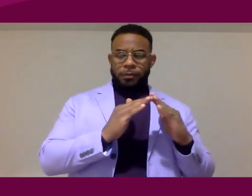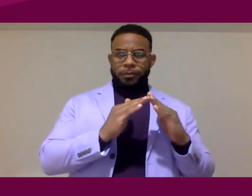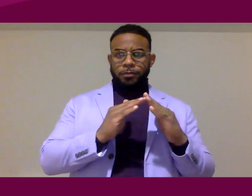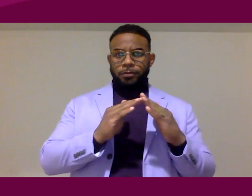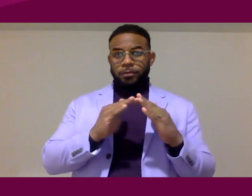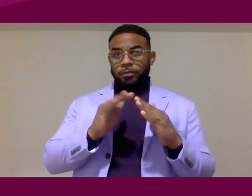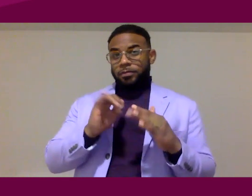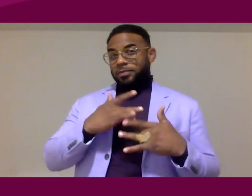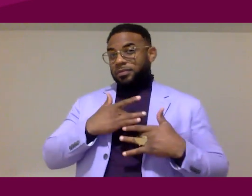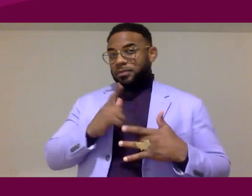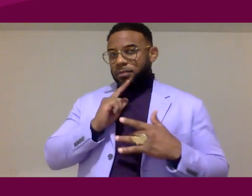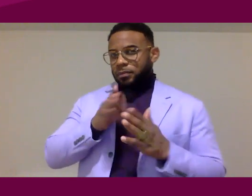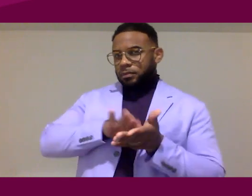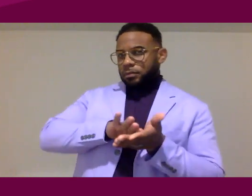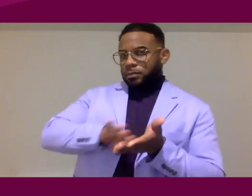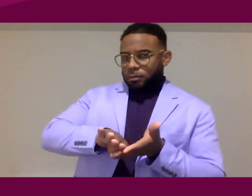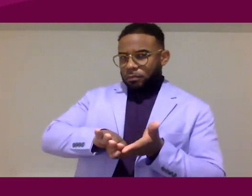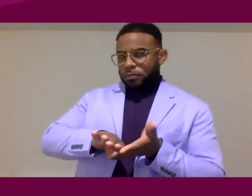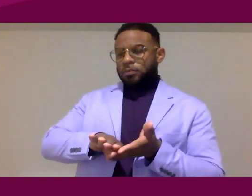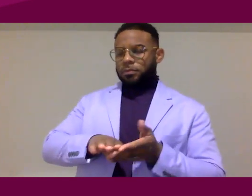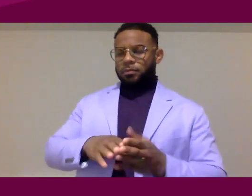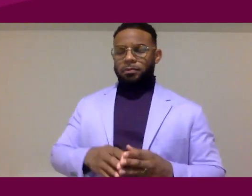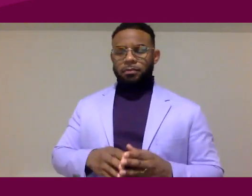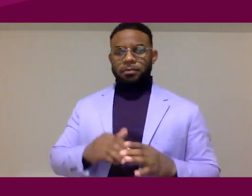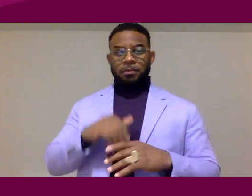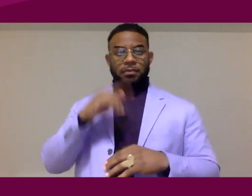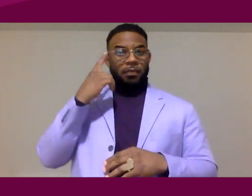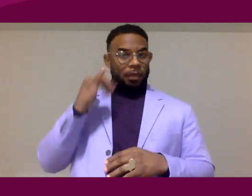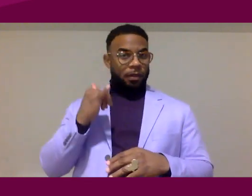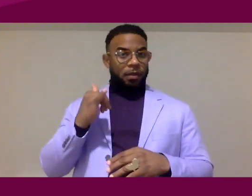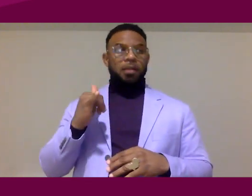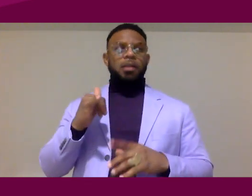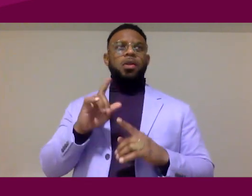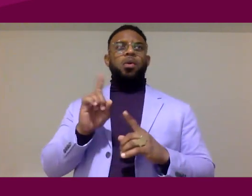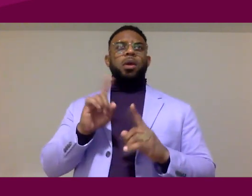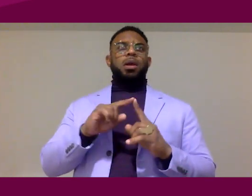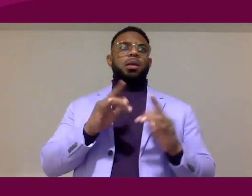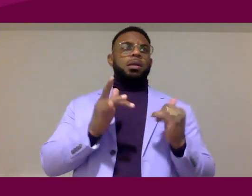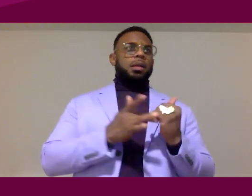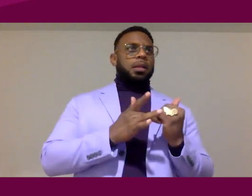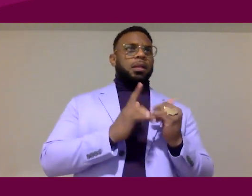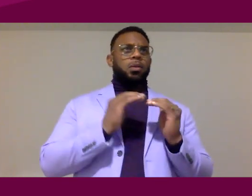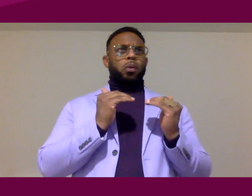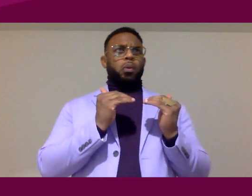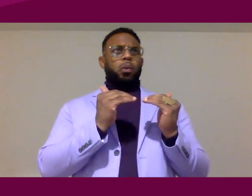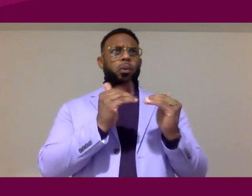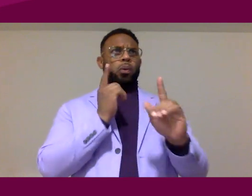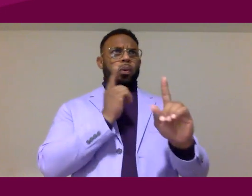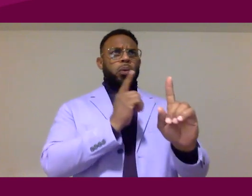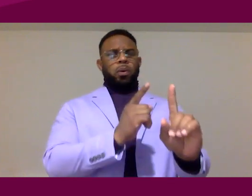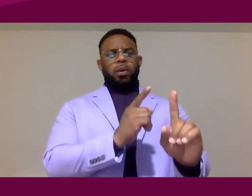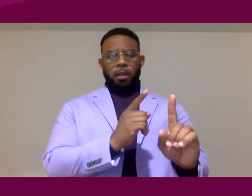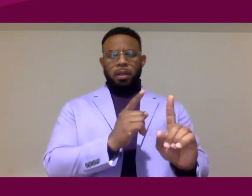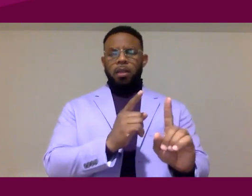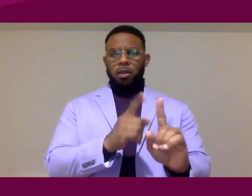that tend to be marginalized in California to where technology was going and to convince